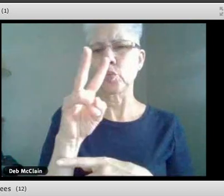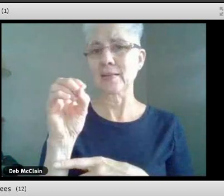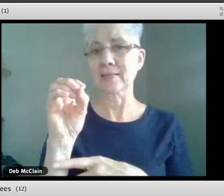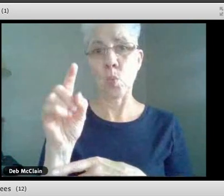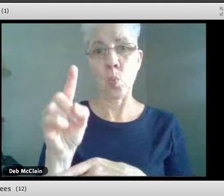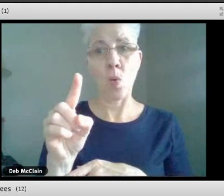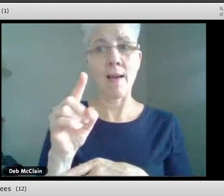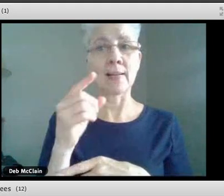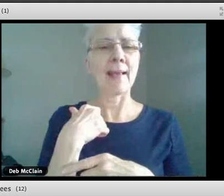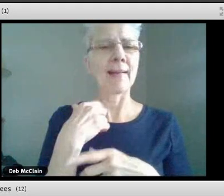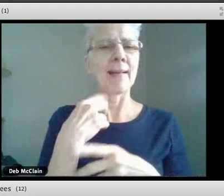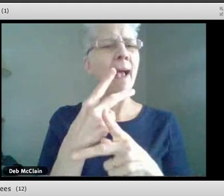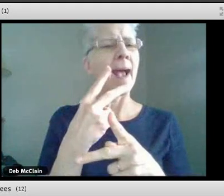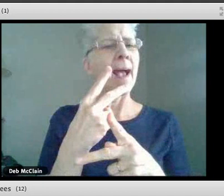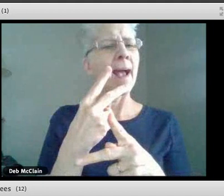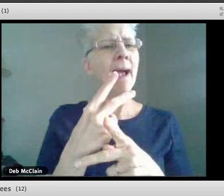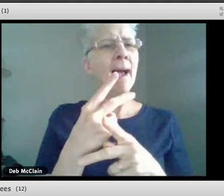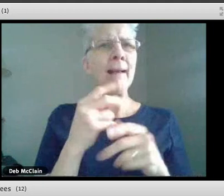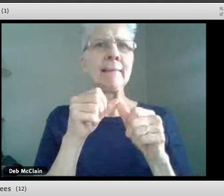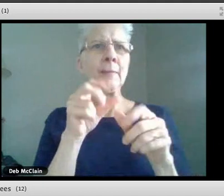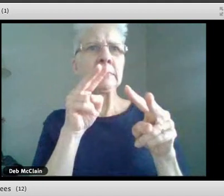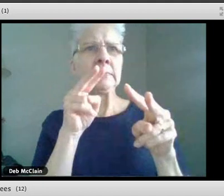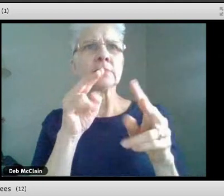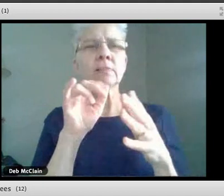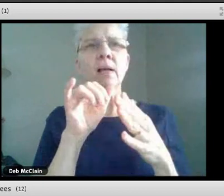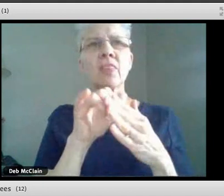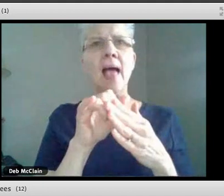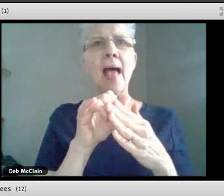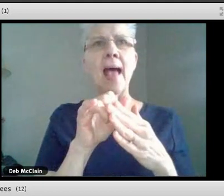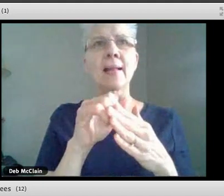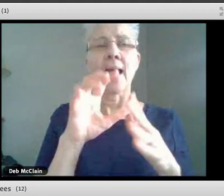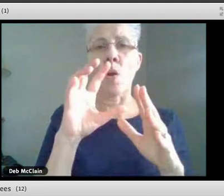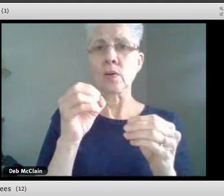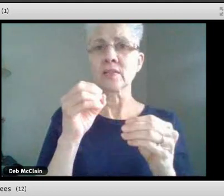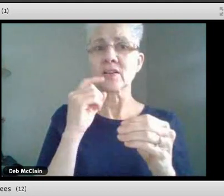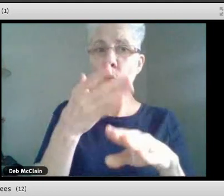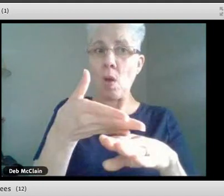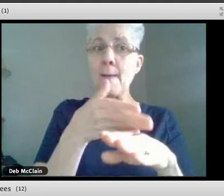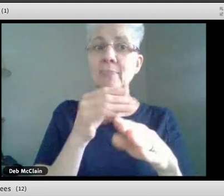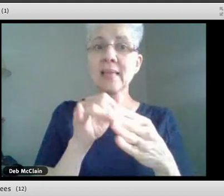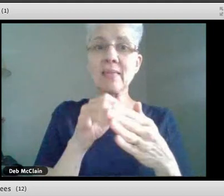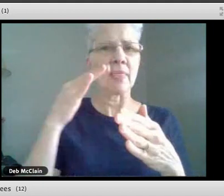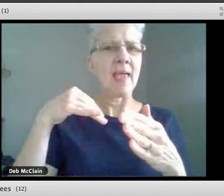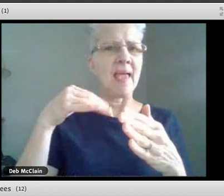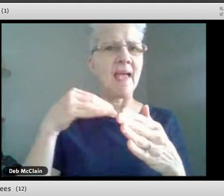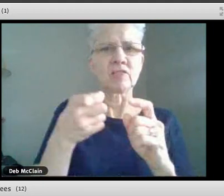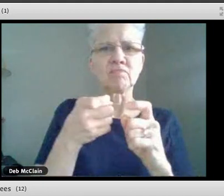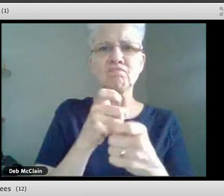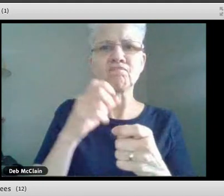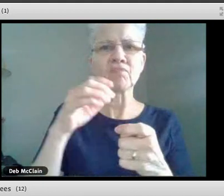and I keep expecting our parent organization to update this, but they haven't yet, unless I totally missed it,